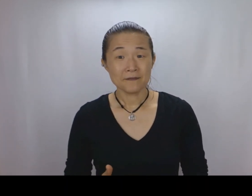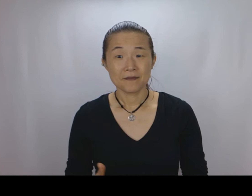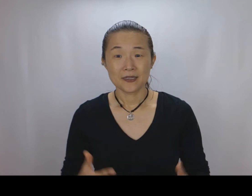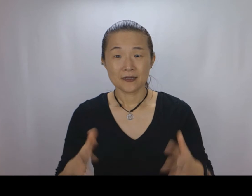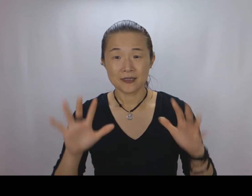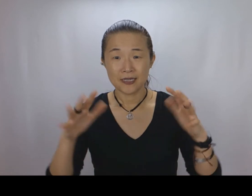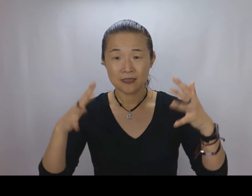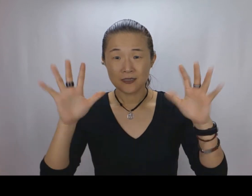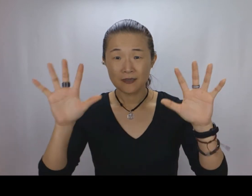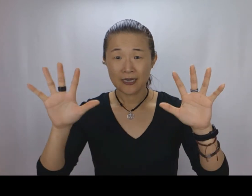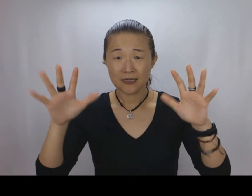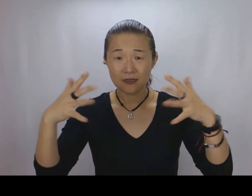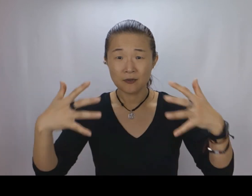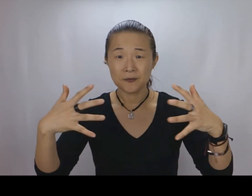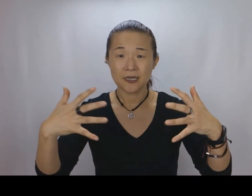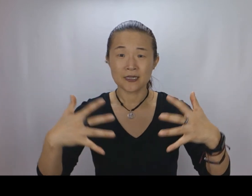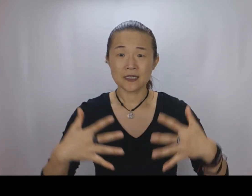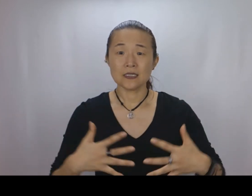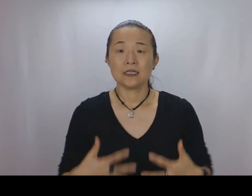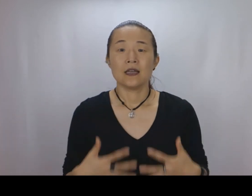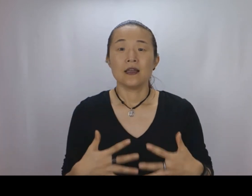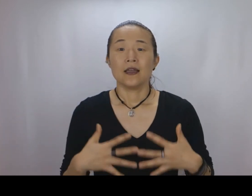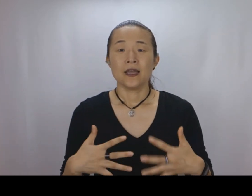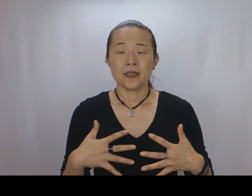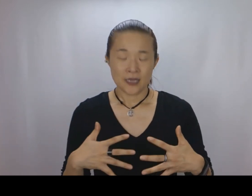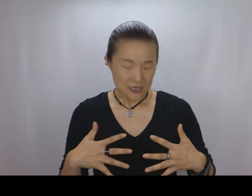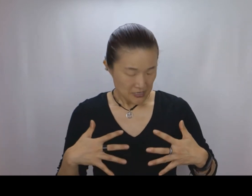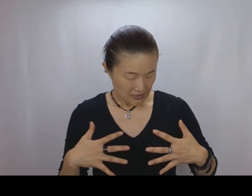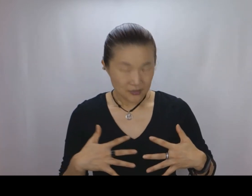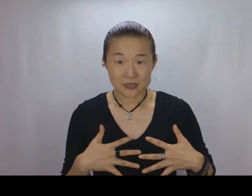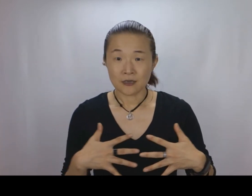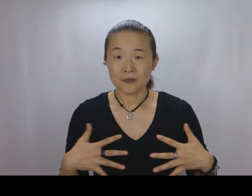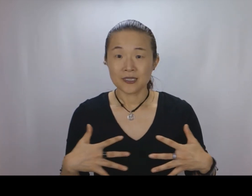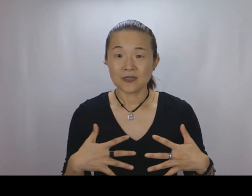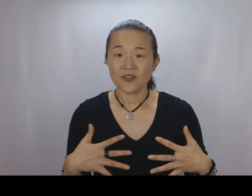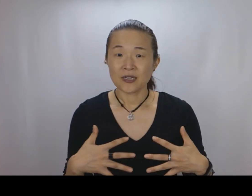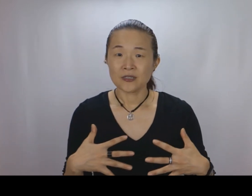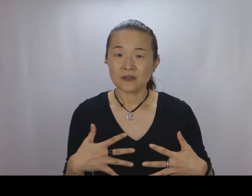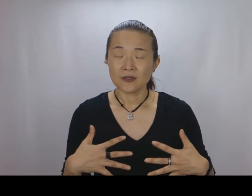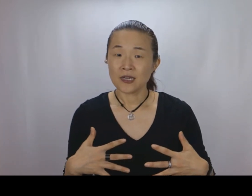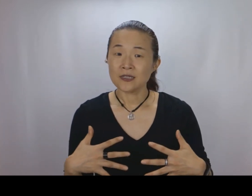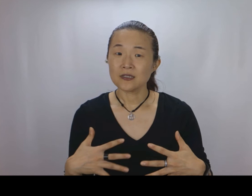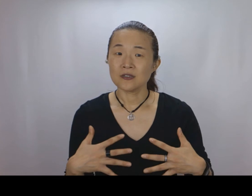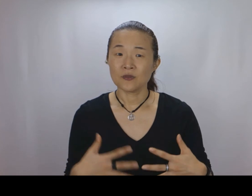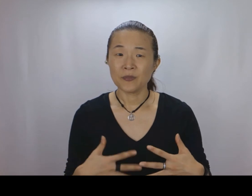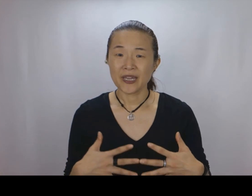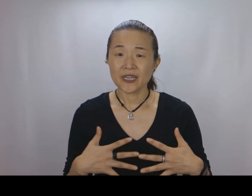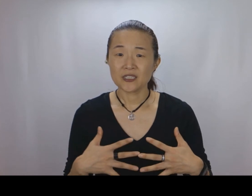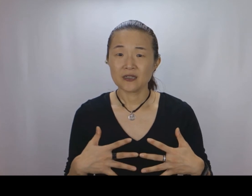Take two hands open like this, and then this is just going to signify your lungs or your ribcage.